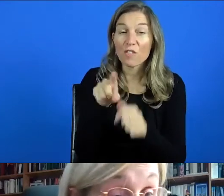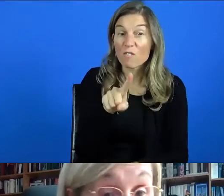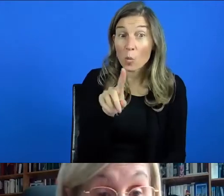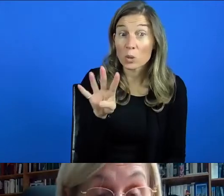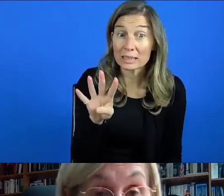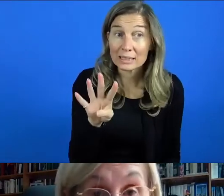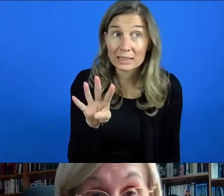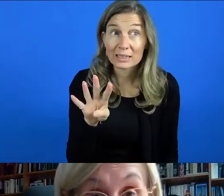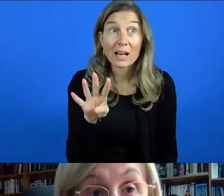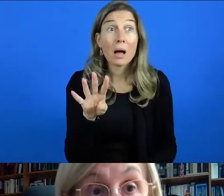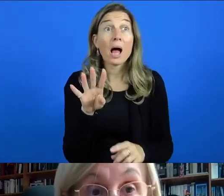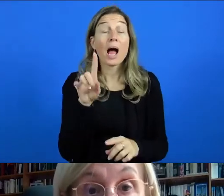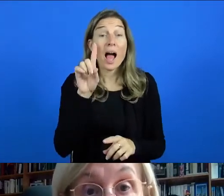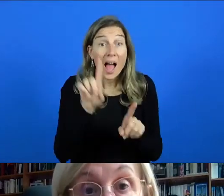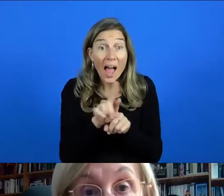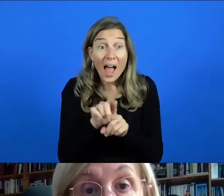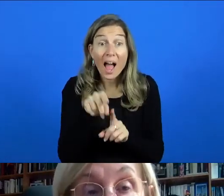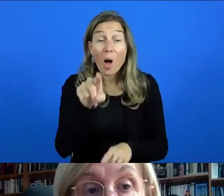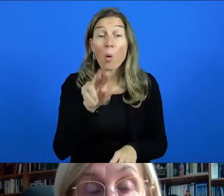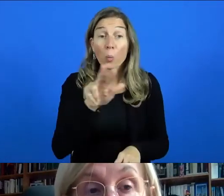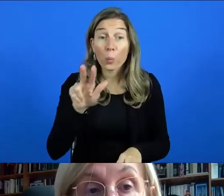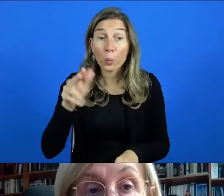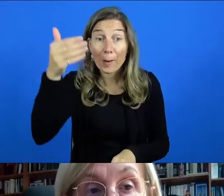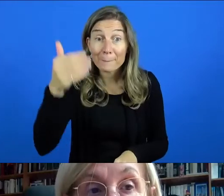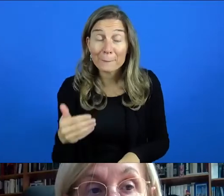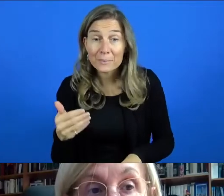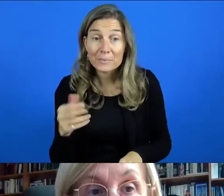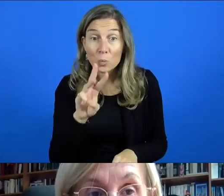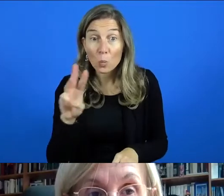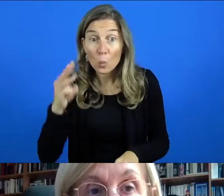and I find your website easy to use because with the registration number